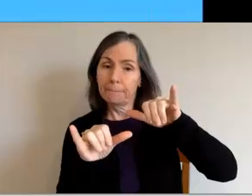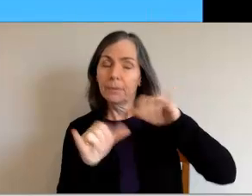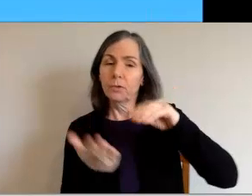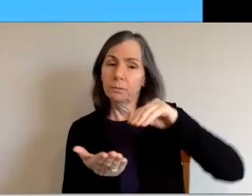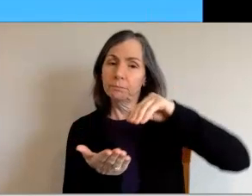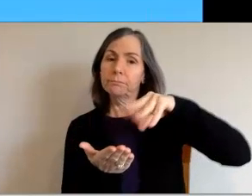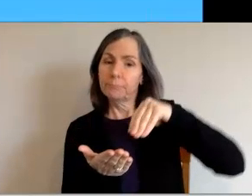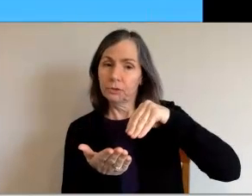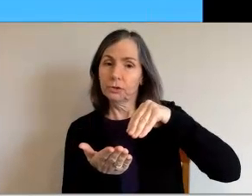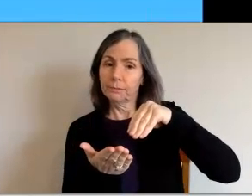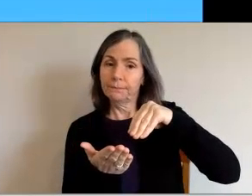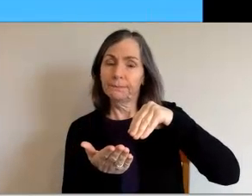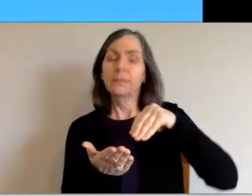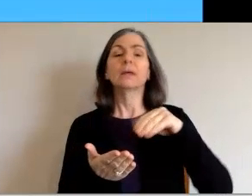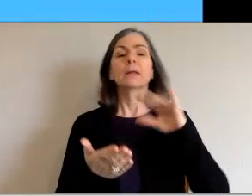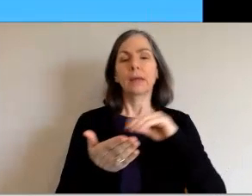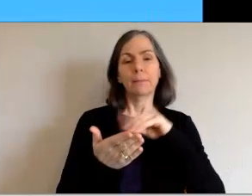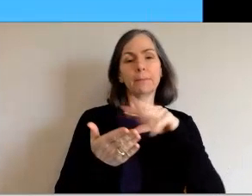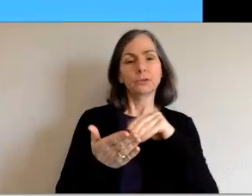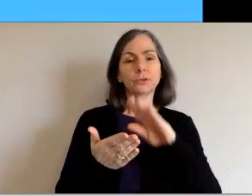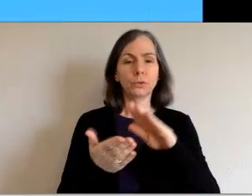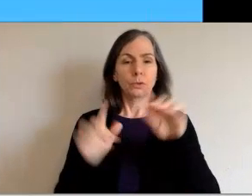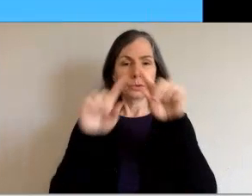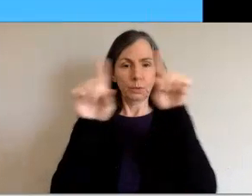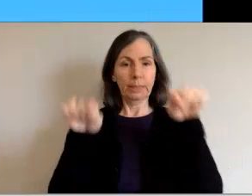That will take a picture of your screen.